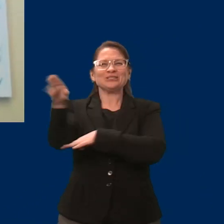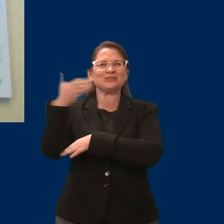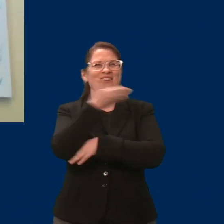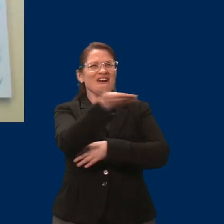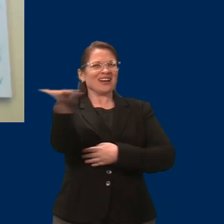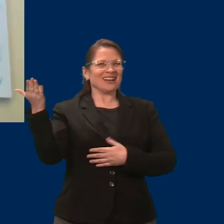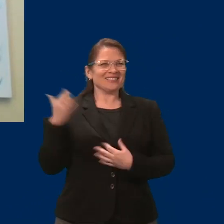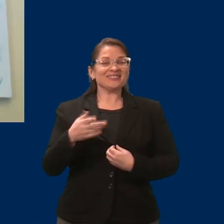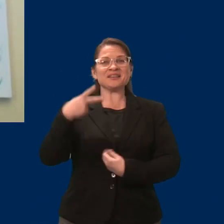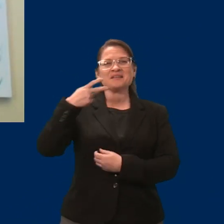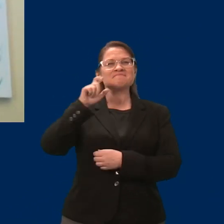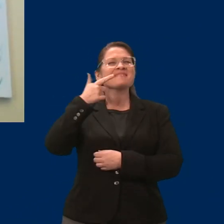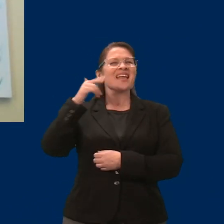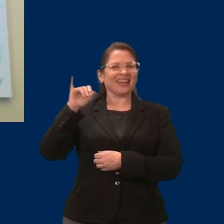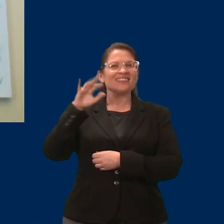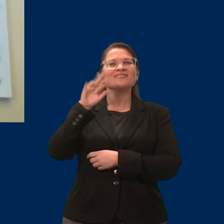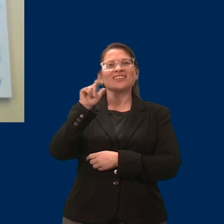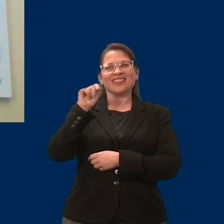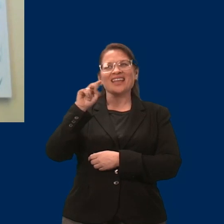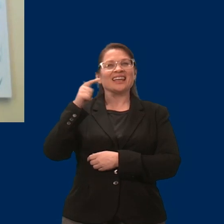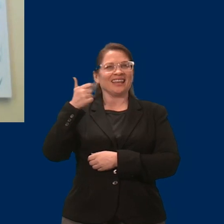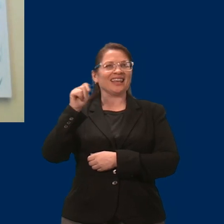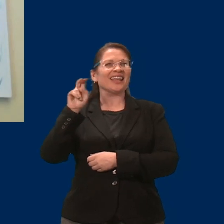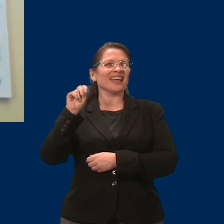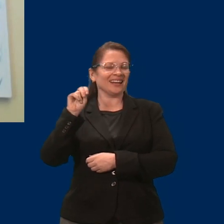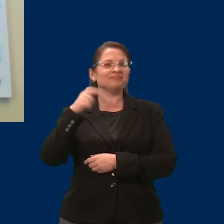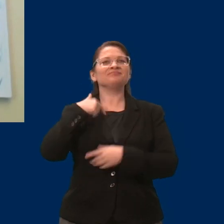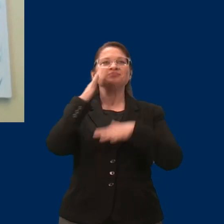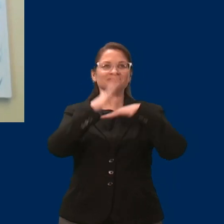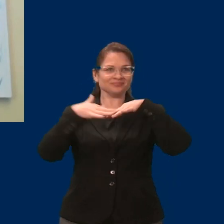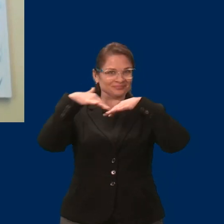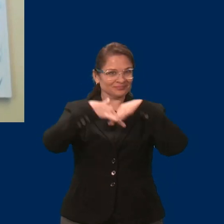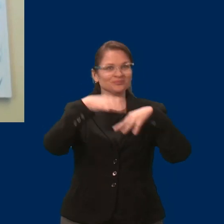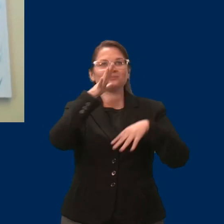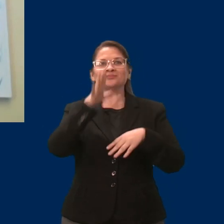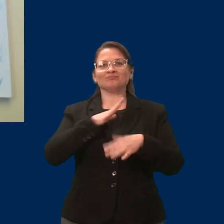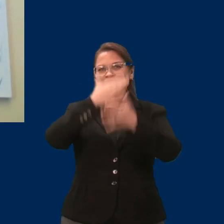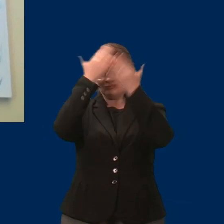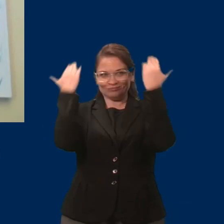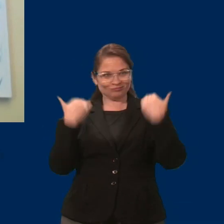I am a Native American woman with long brown hair. I have black glasses on.